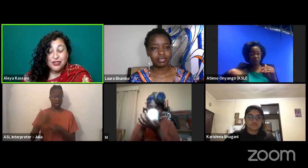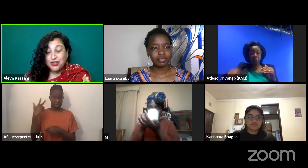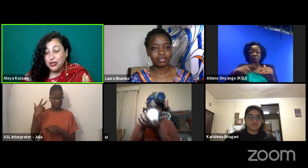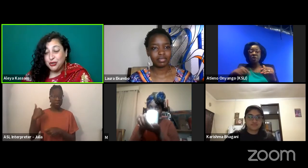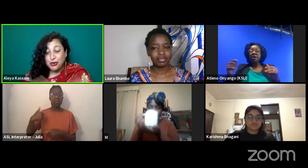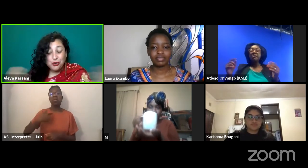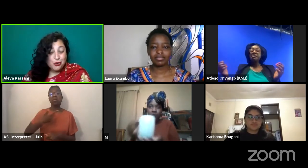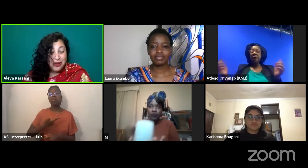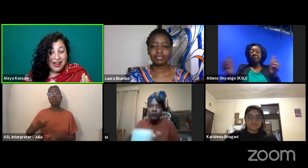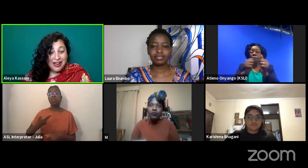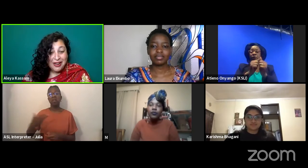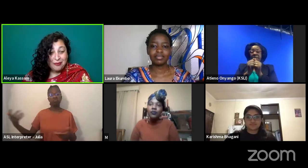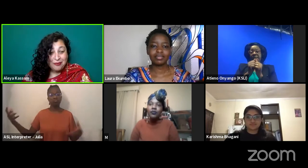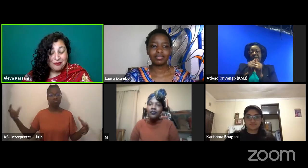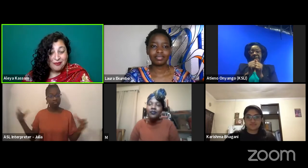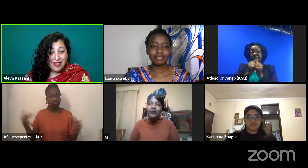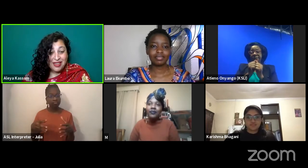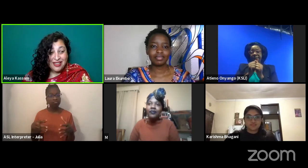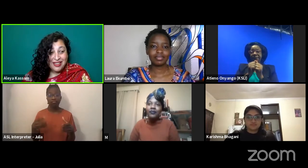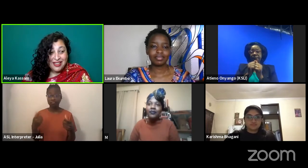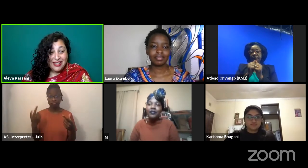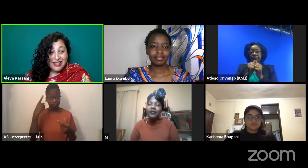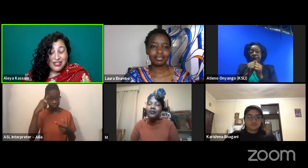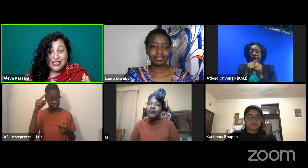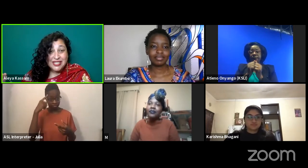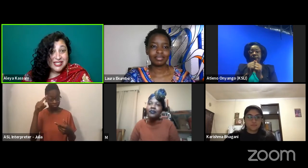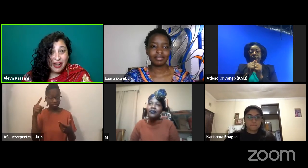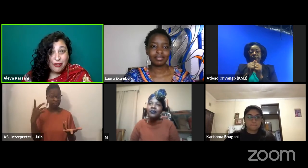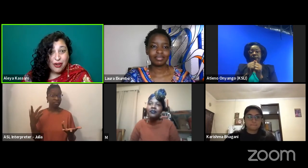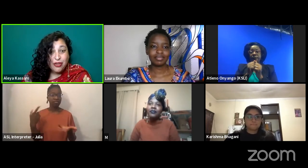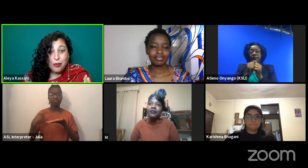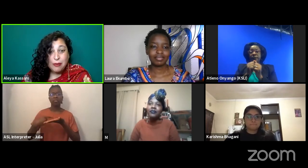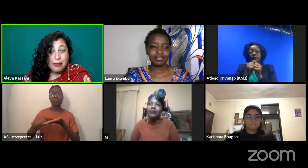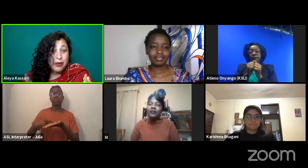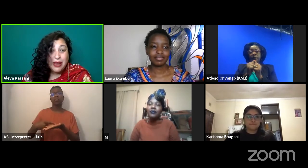to discover the women who came before us,